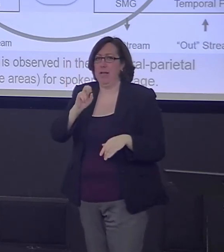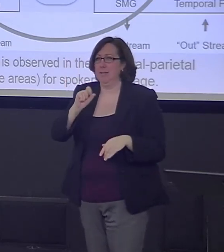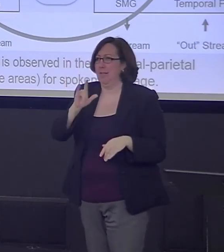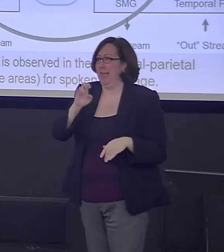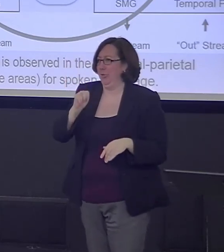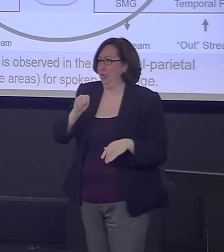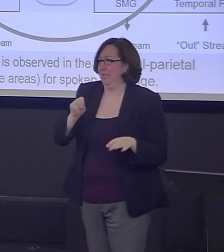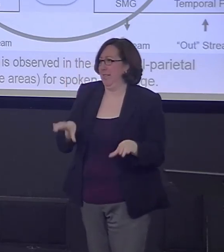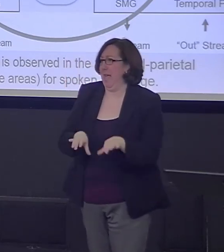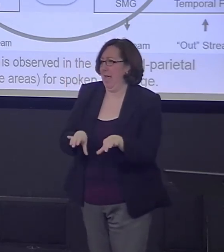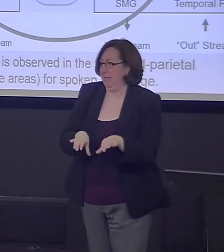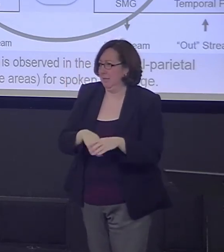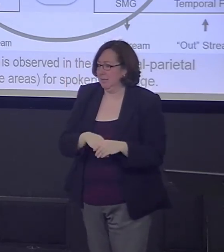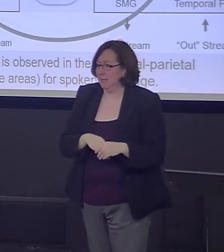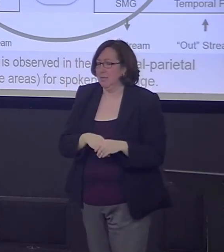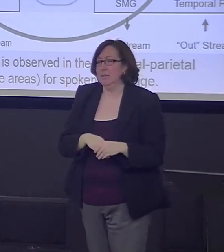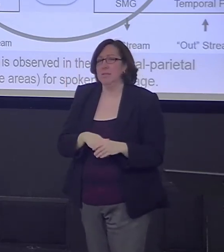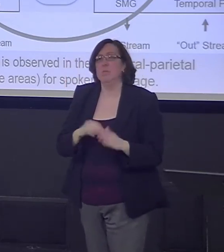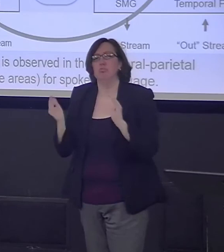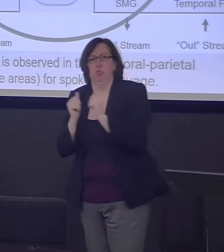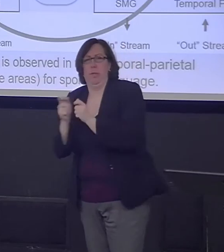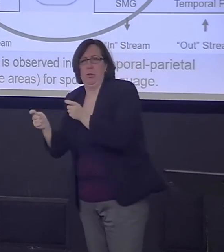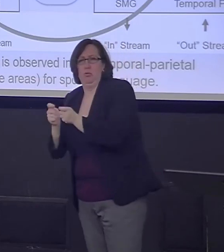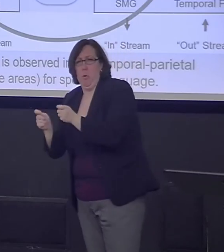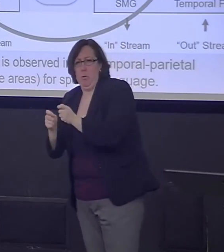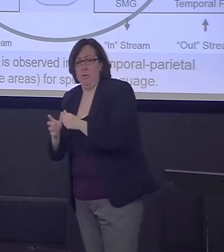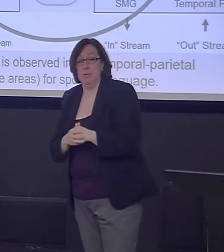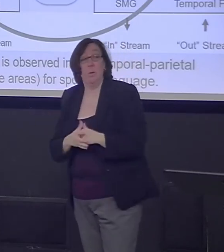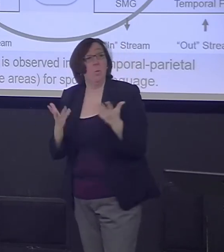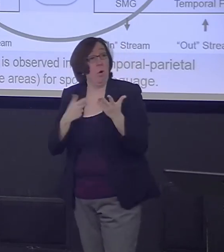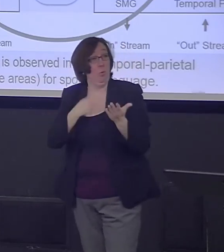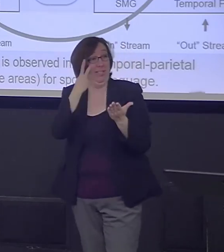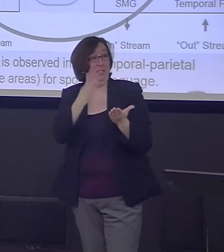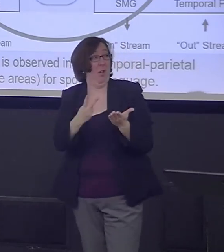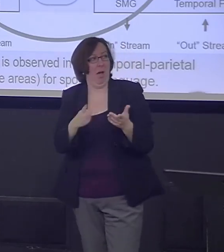and the observation was just as you described, is that the,